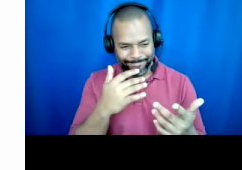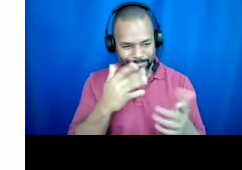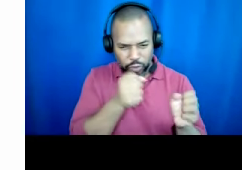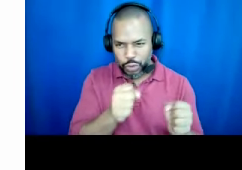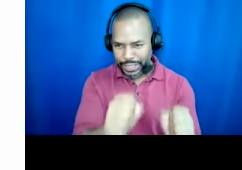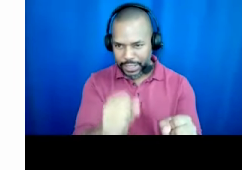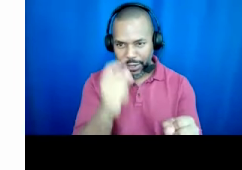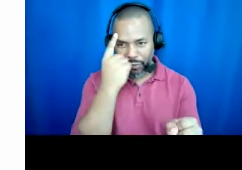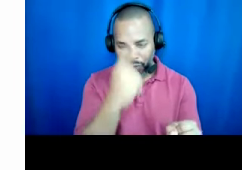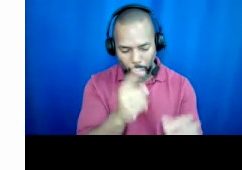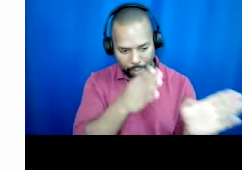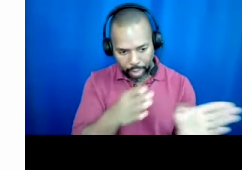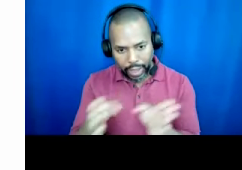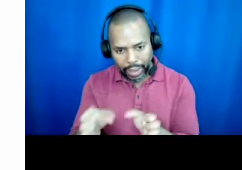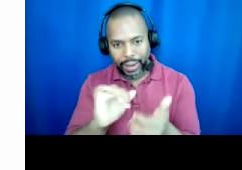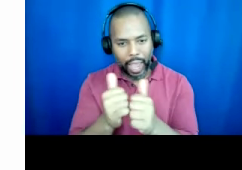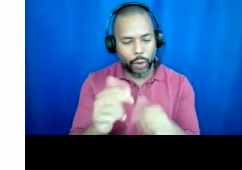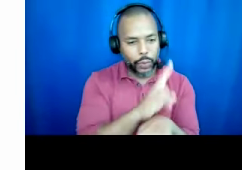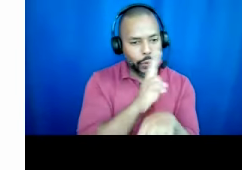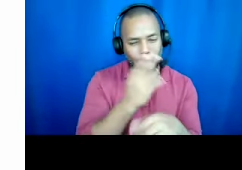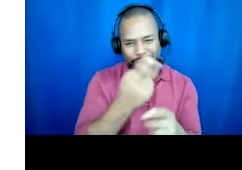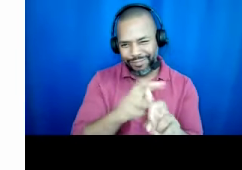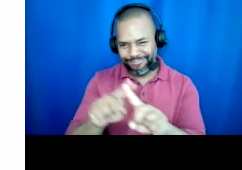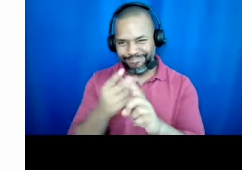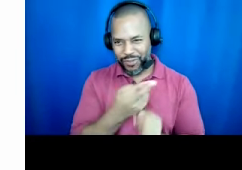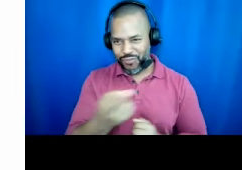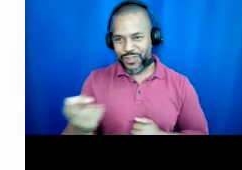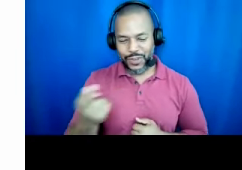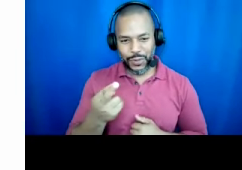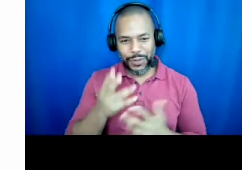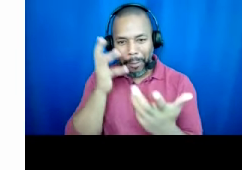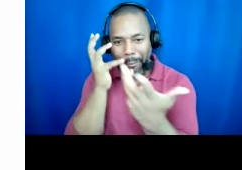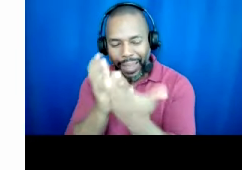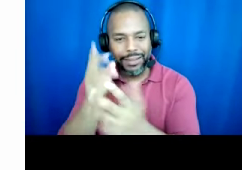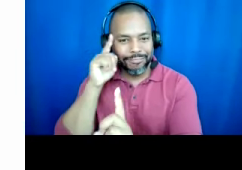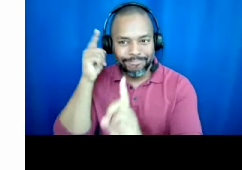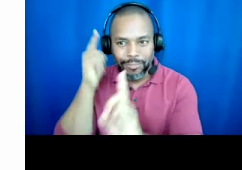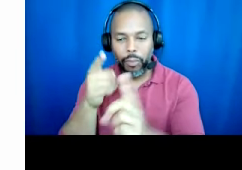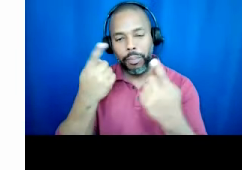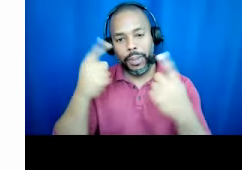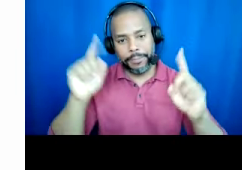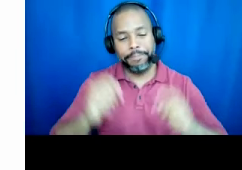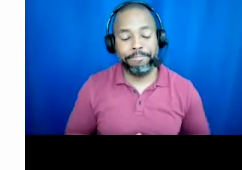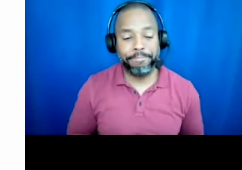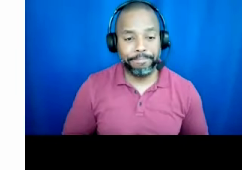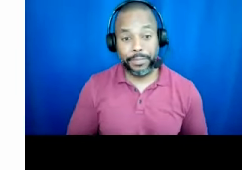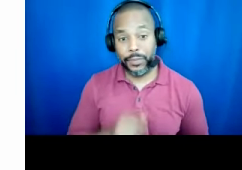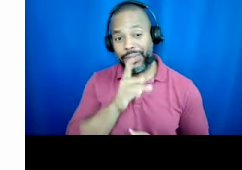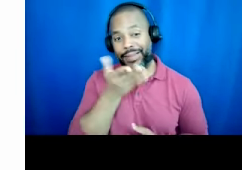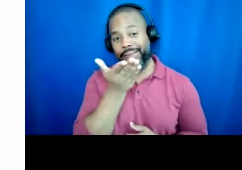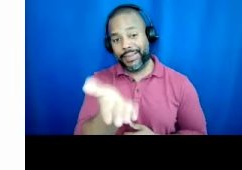all of the things that we need to do to meet the mission. And so this slide really identifies that everything is really